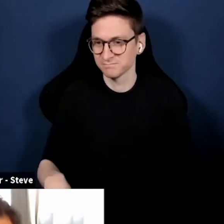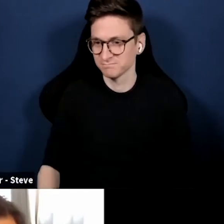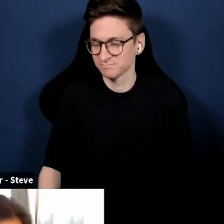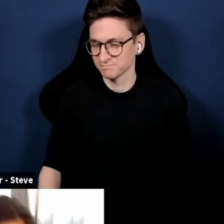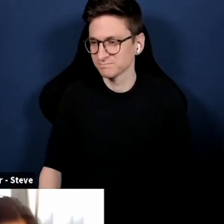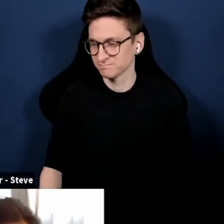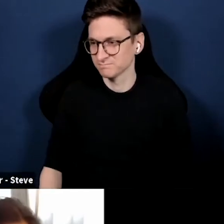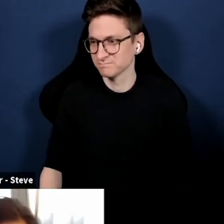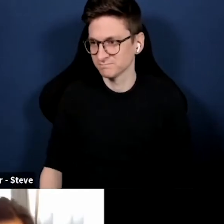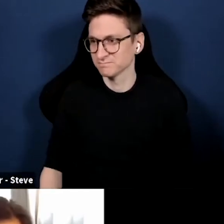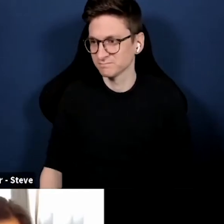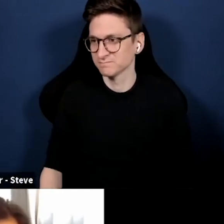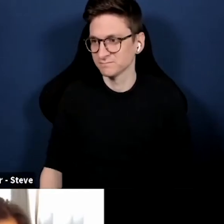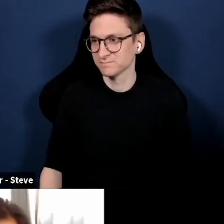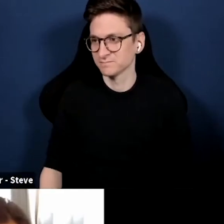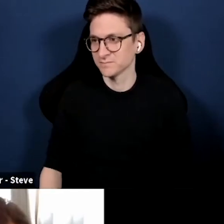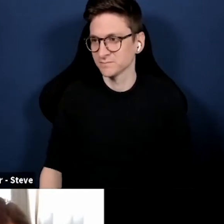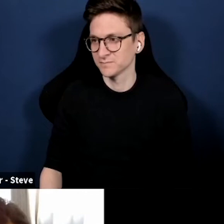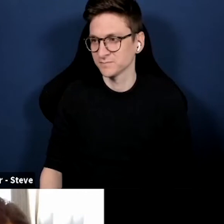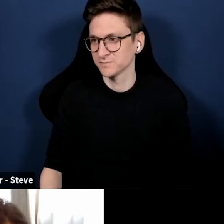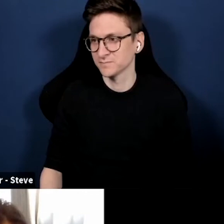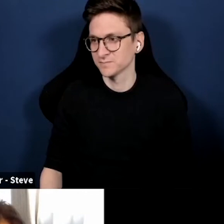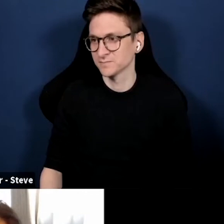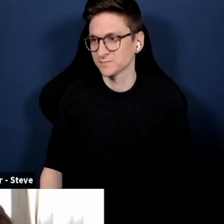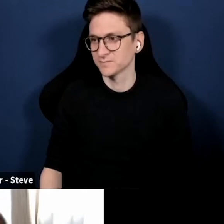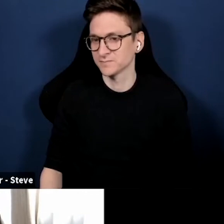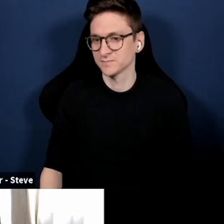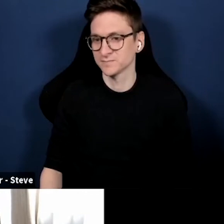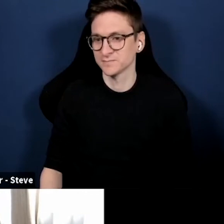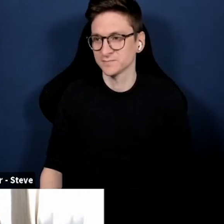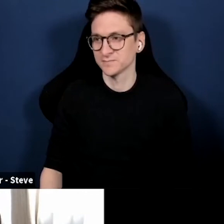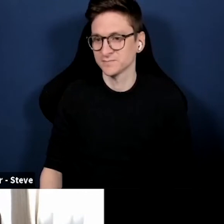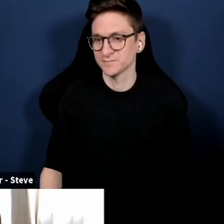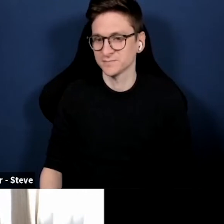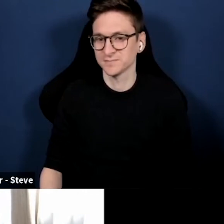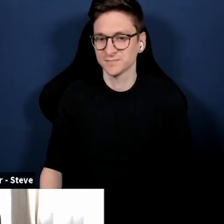sign this because i think this is beyond my asl skills at this point to interpret this question